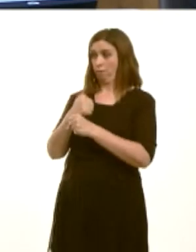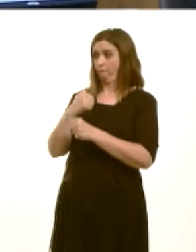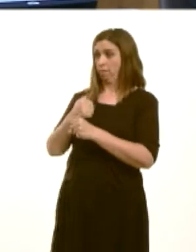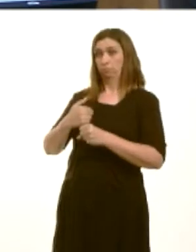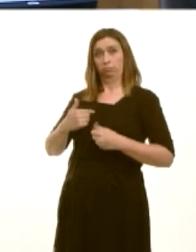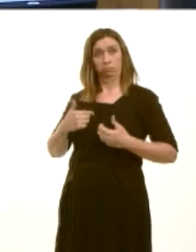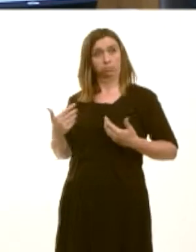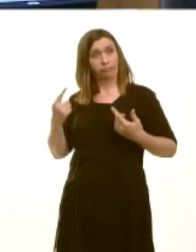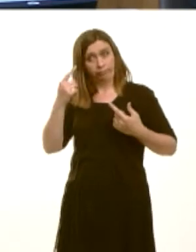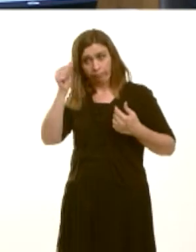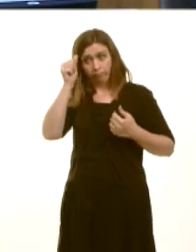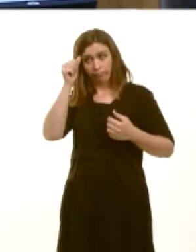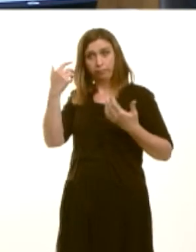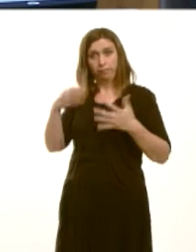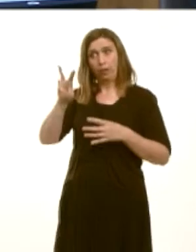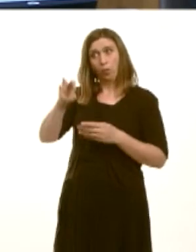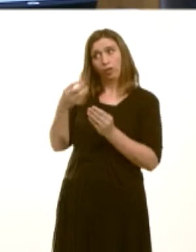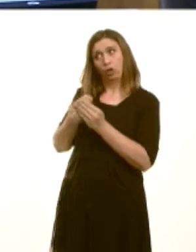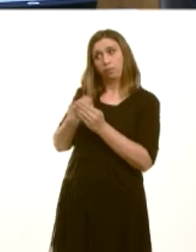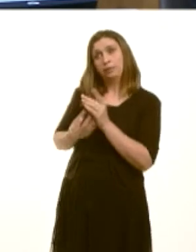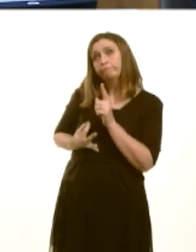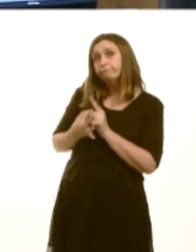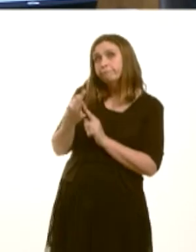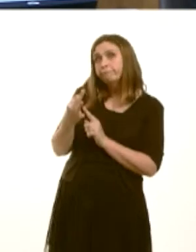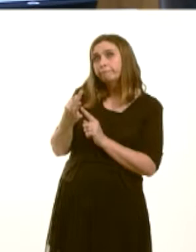we are seeing improvements to the Welsh economy, a broadening of the Welsh economic base and